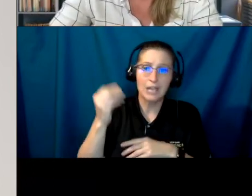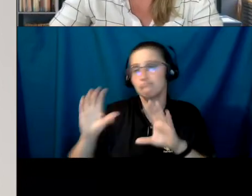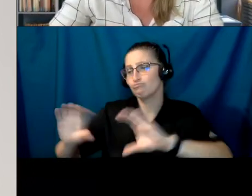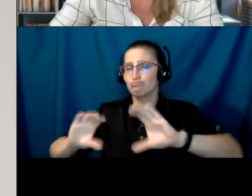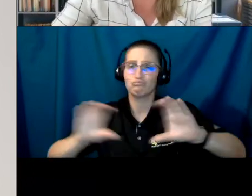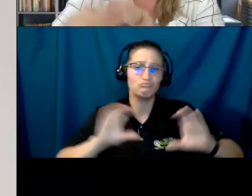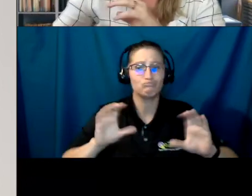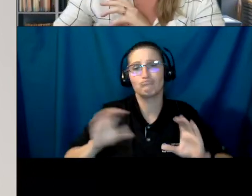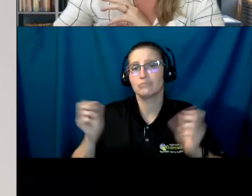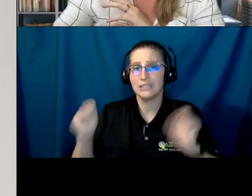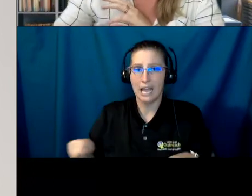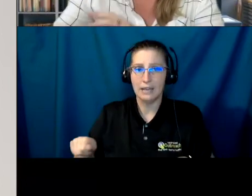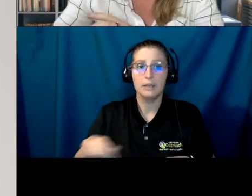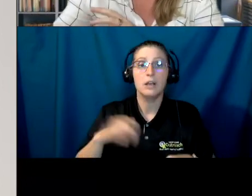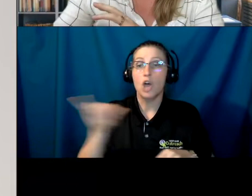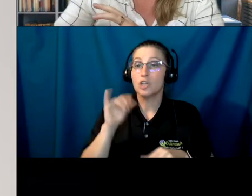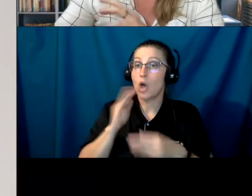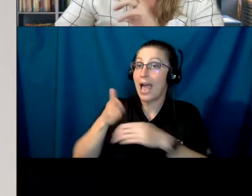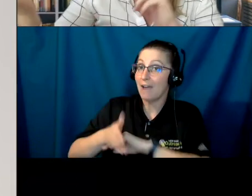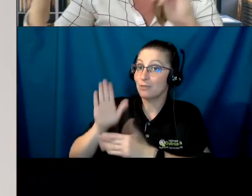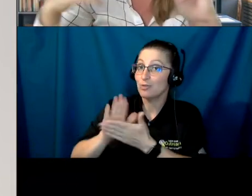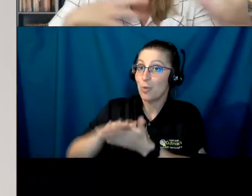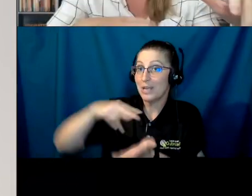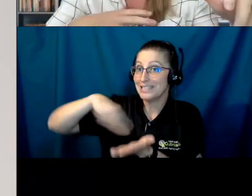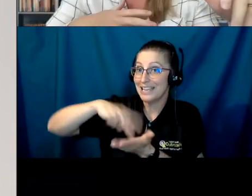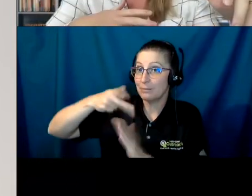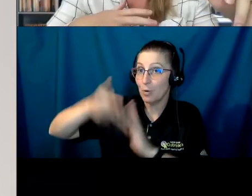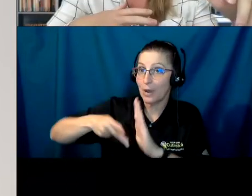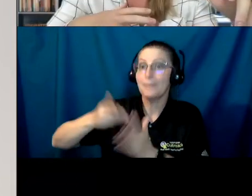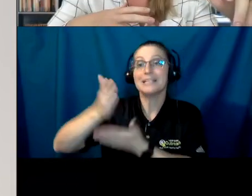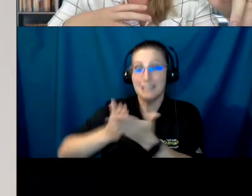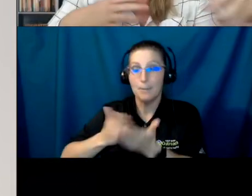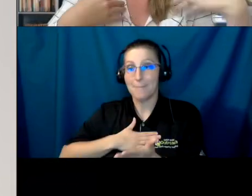other. I also did an after school dance program and it made sure some of my students came